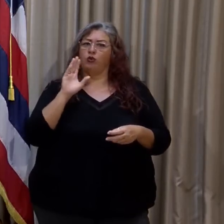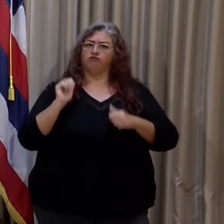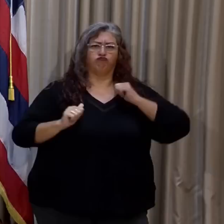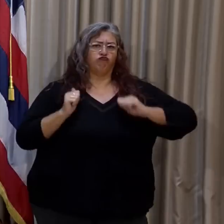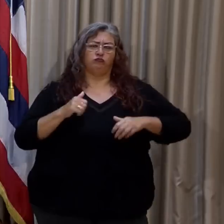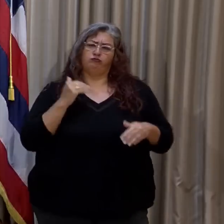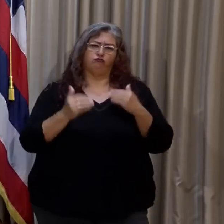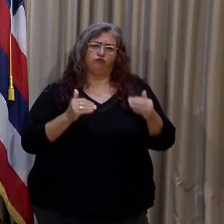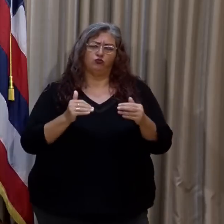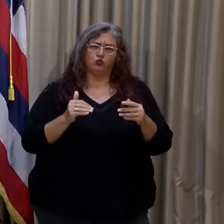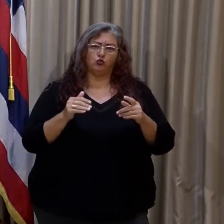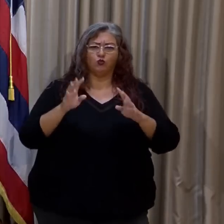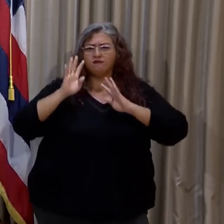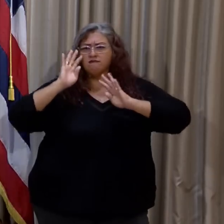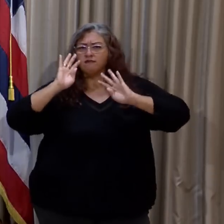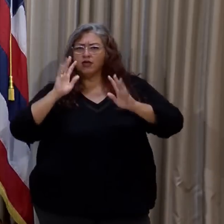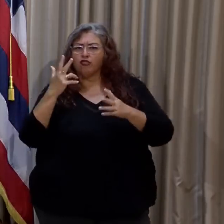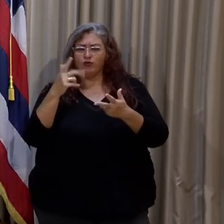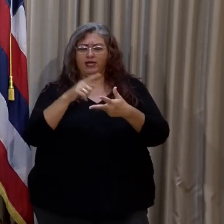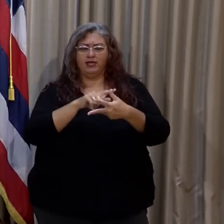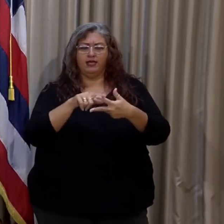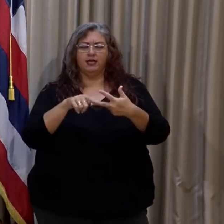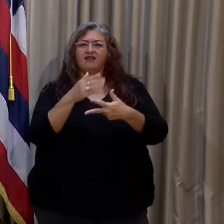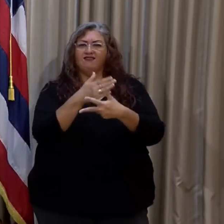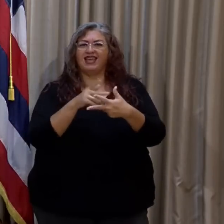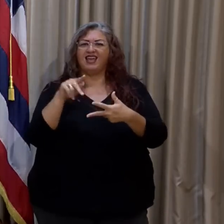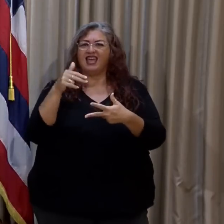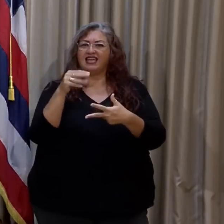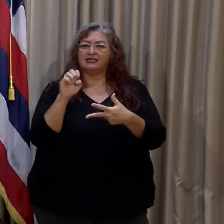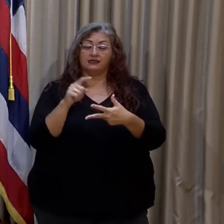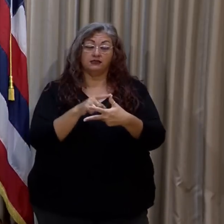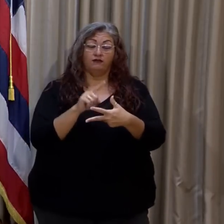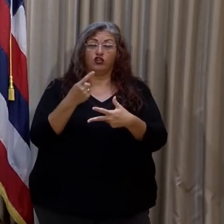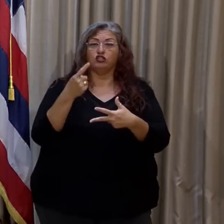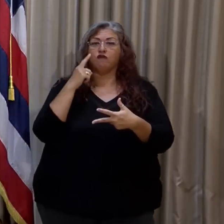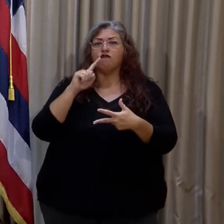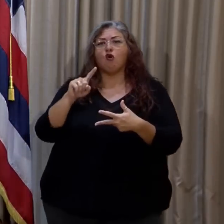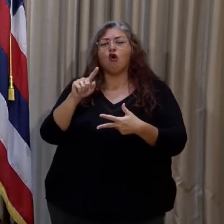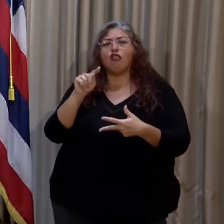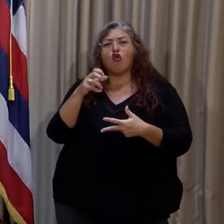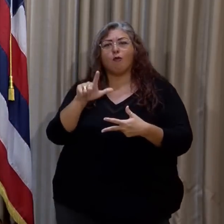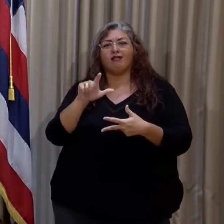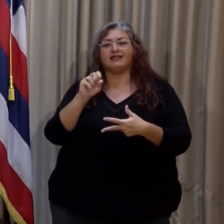ONCE THE AGREEMENT IS FINALIZED WITH THE WINNING COMPANY, EACH D.O.T. WILL START A VERY AGGRESSIVE GAME PLAN INVOLVING